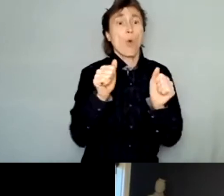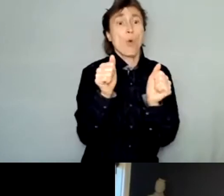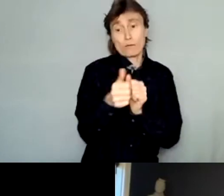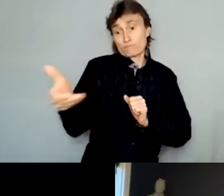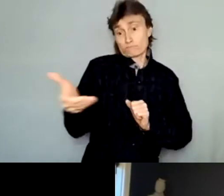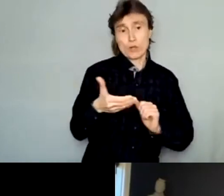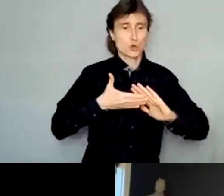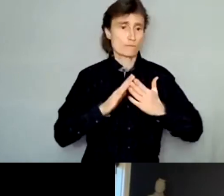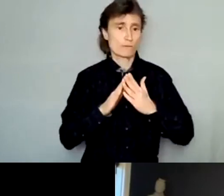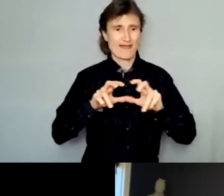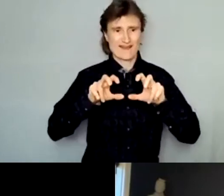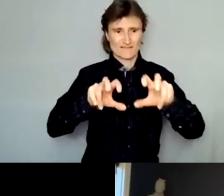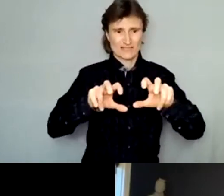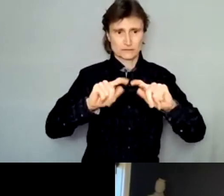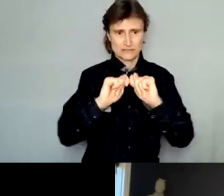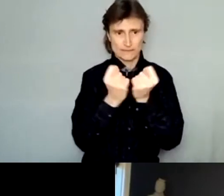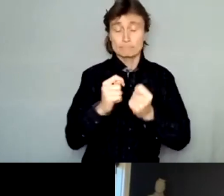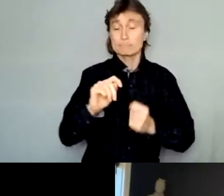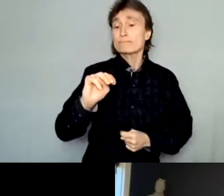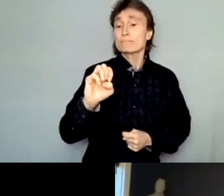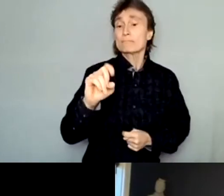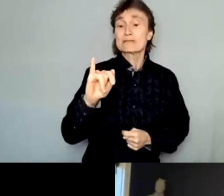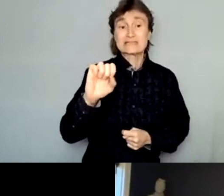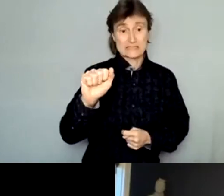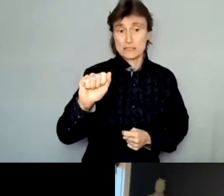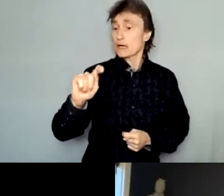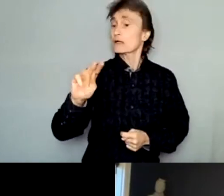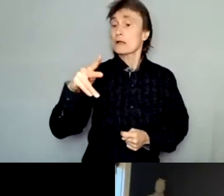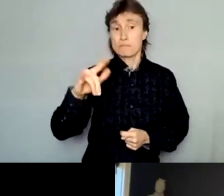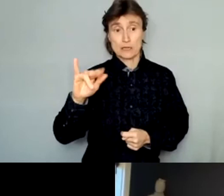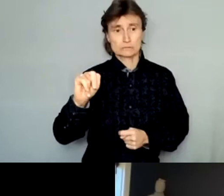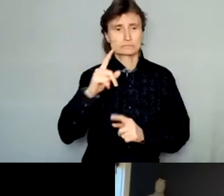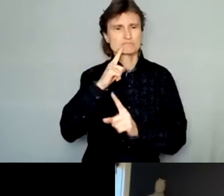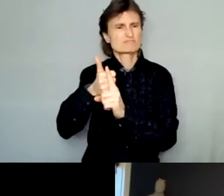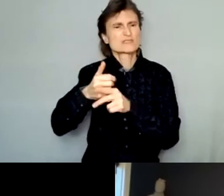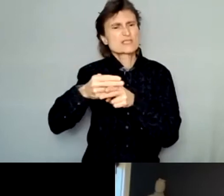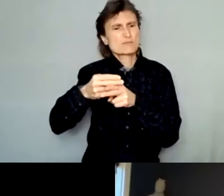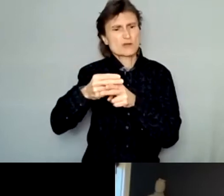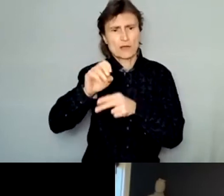headed by Melissa Tuplin as our Interim Director of Community Investment and Impact, and ask